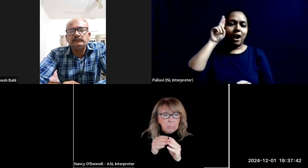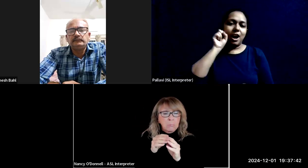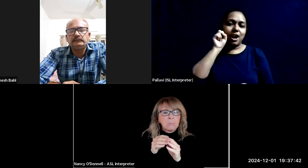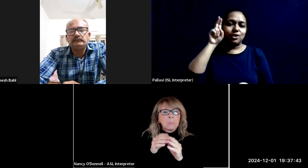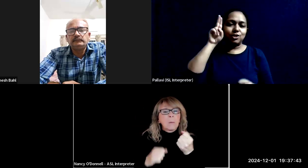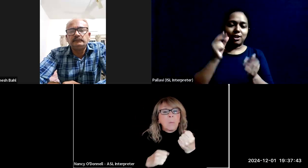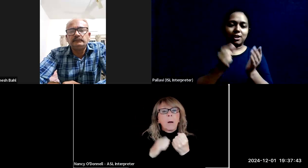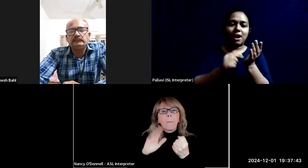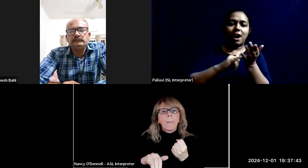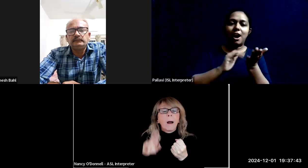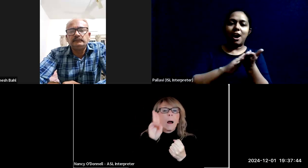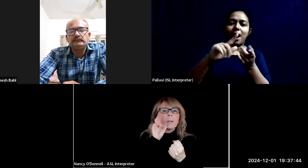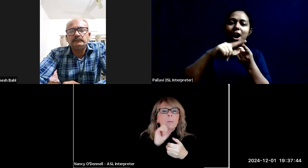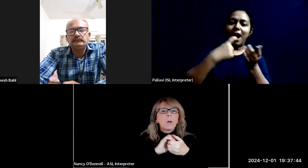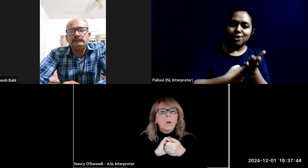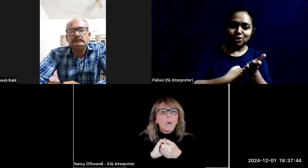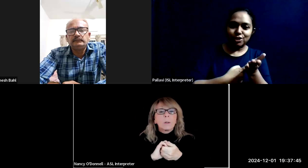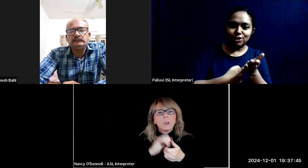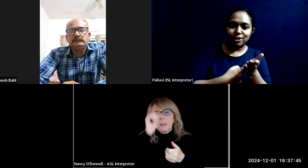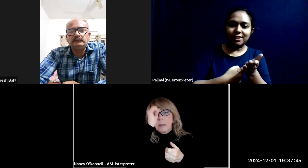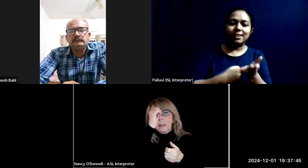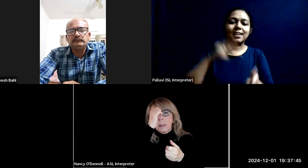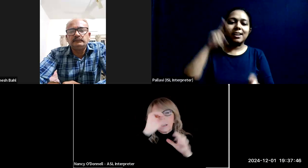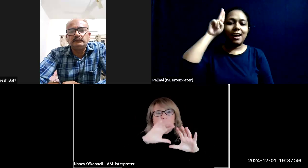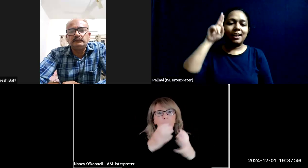Shortcut for Usher Syndrome Coalition is USC.